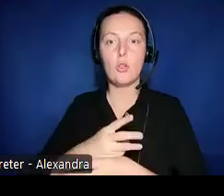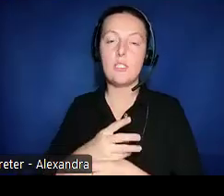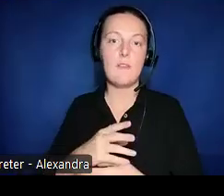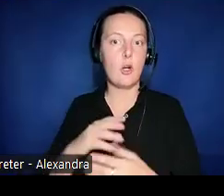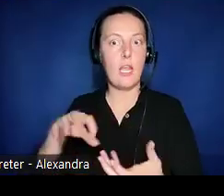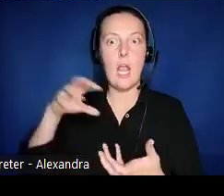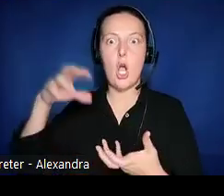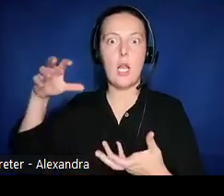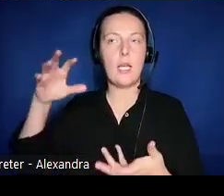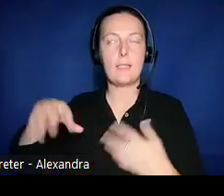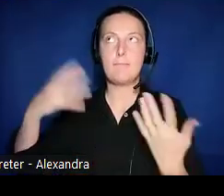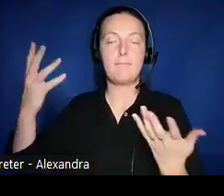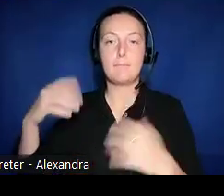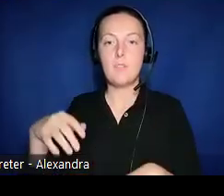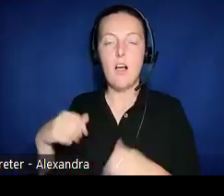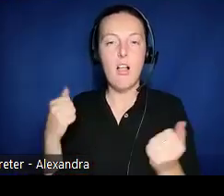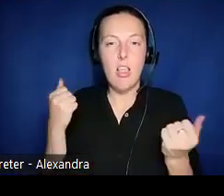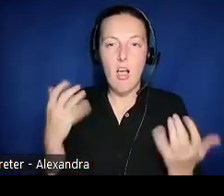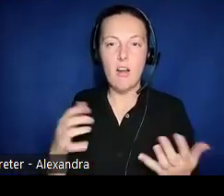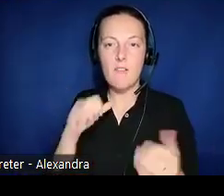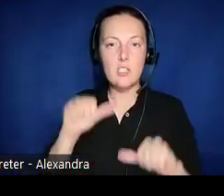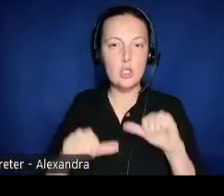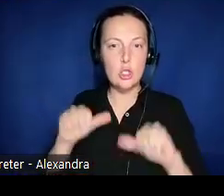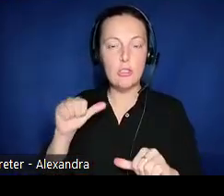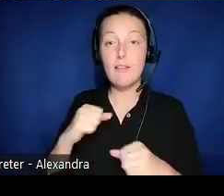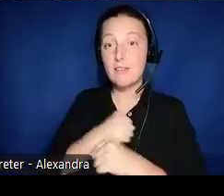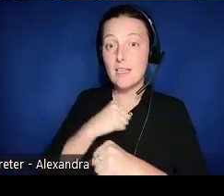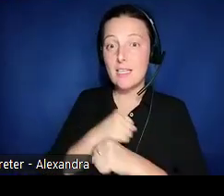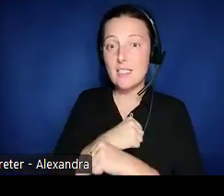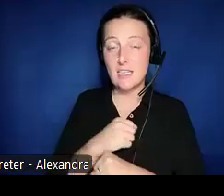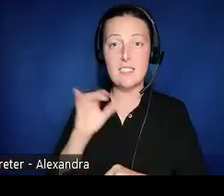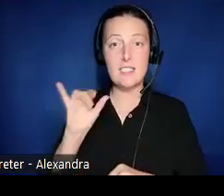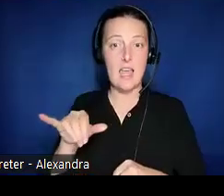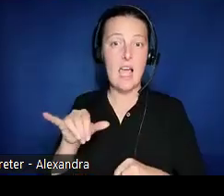uncertainty. Statistics is the branch of math that we now think about as being focused on the